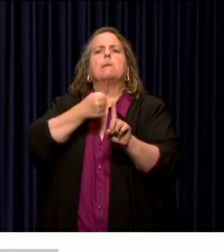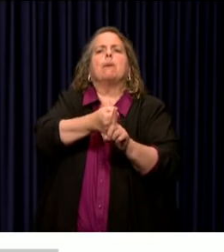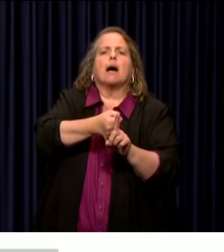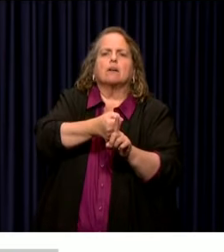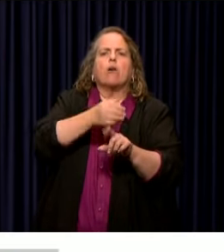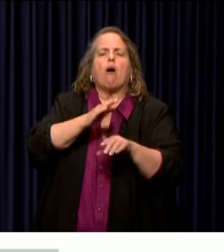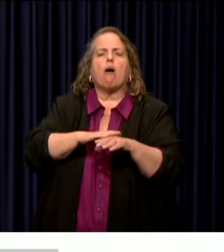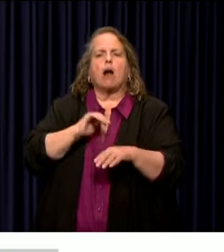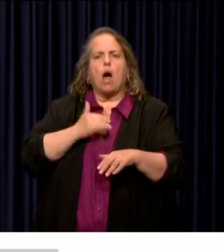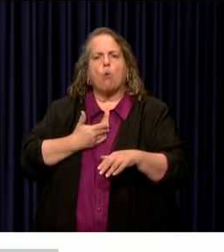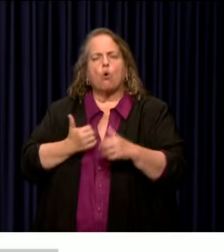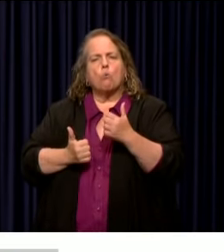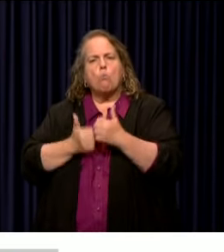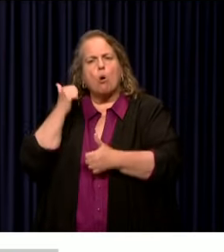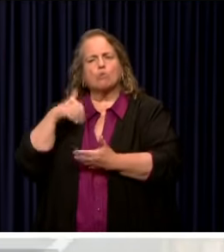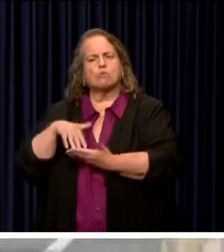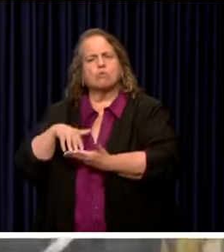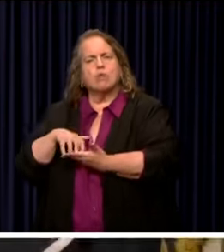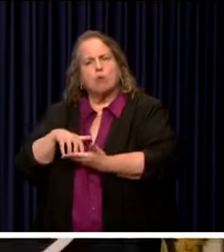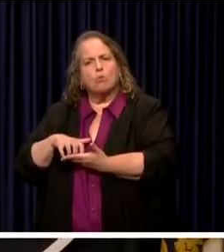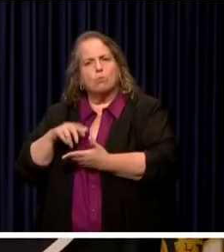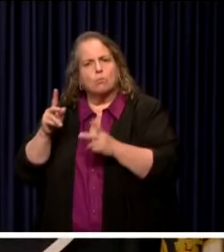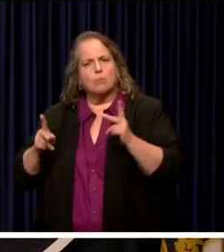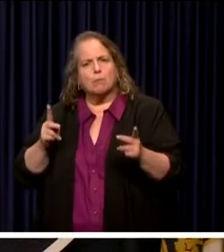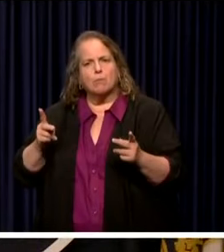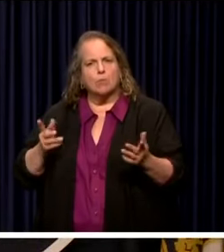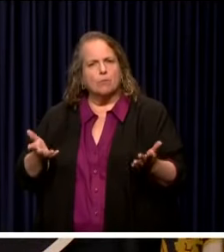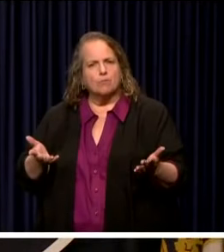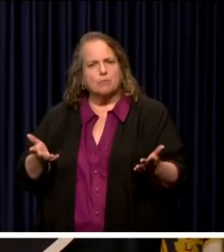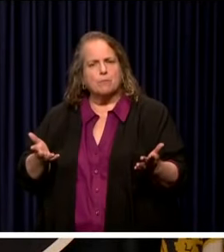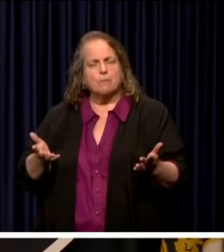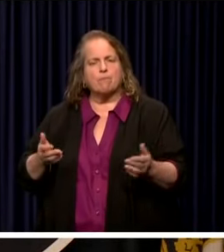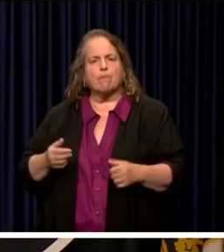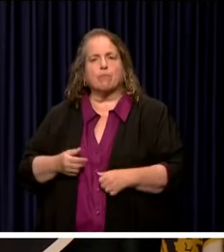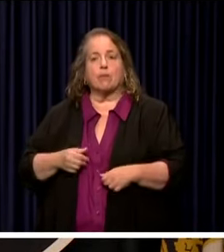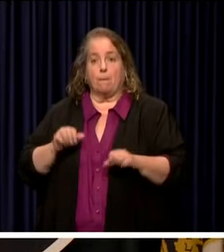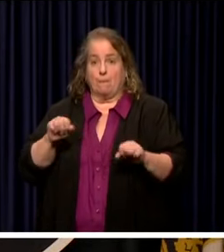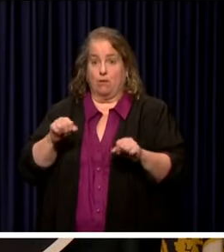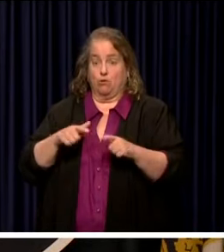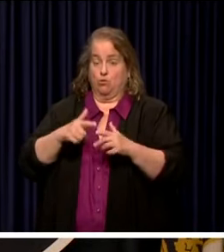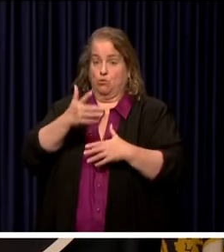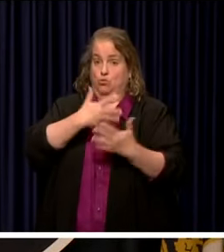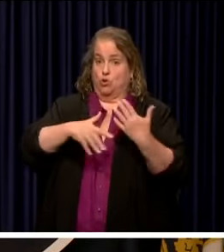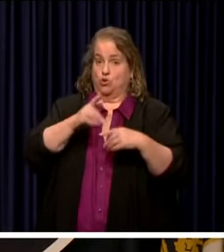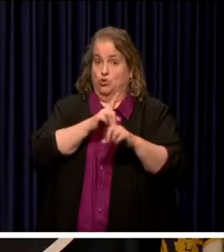DO THIS THE RIGHT WAY TO PROTECT THEIR CLIENTS AND THEIR BUSINESS.